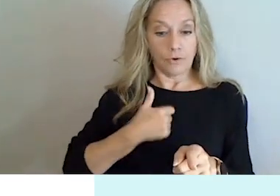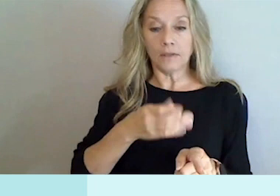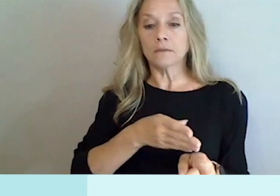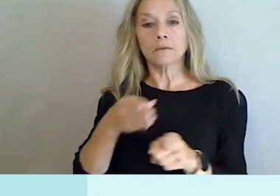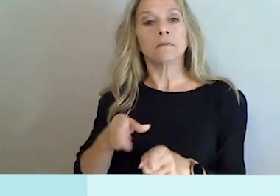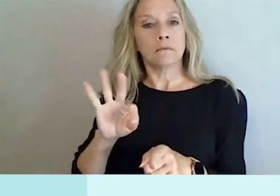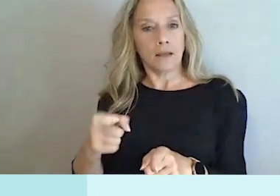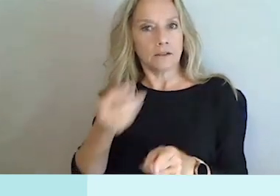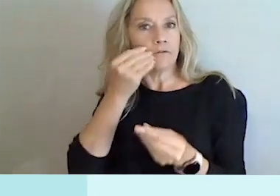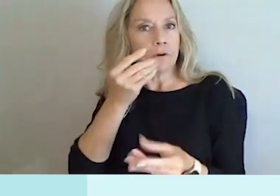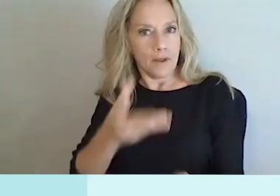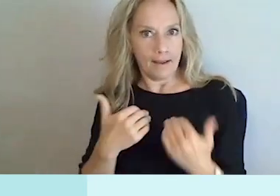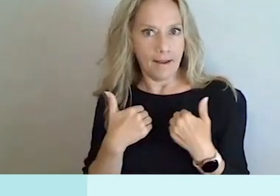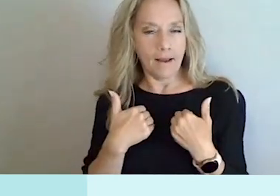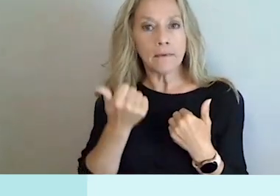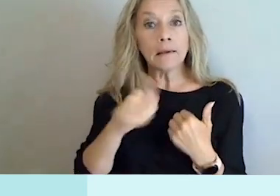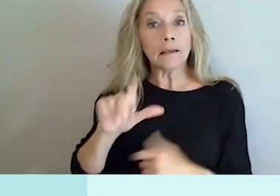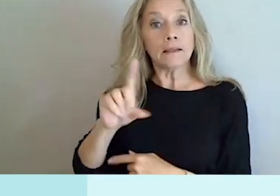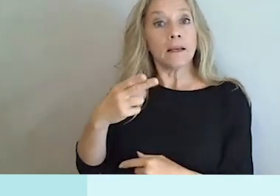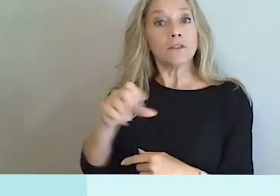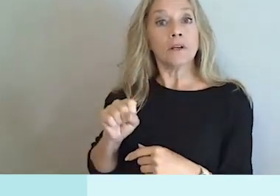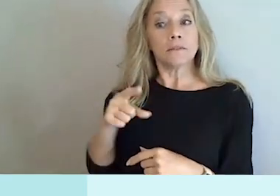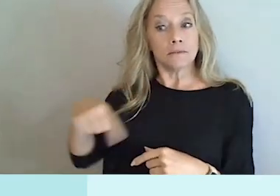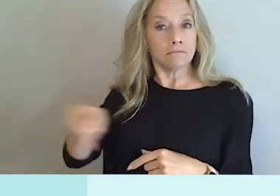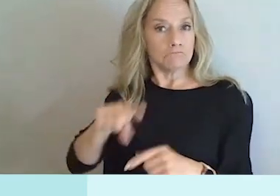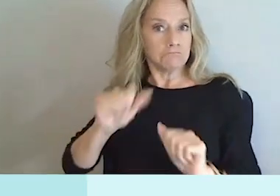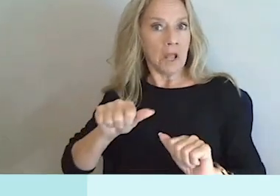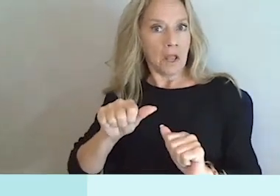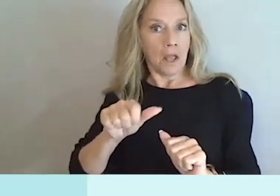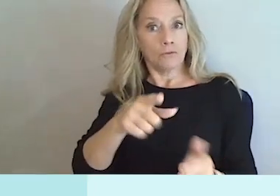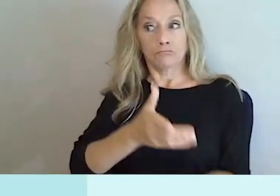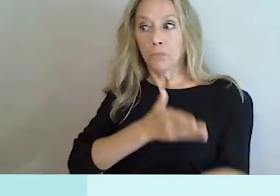Any Department of Human Services office can also send your completed packet to TennCare.